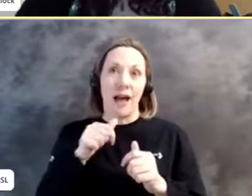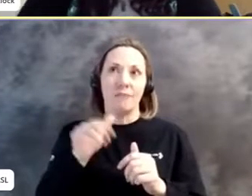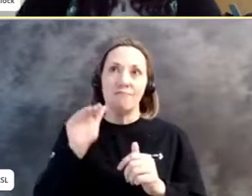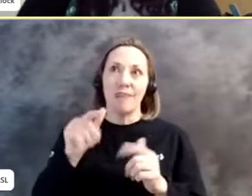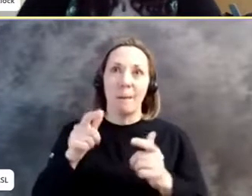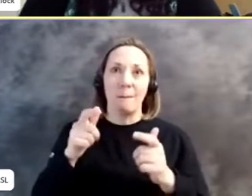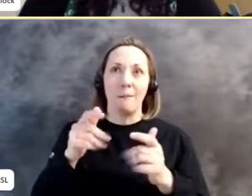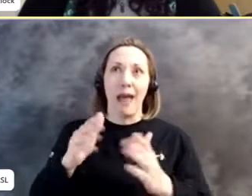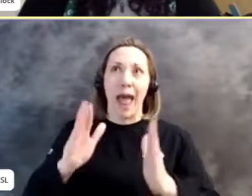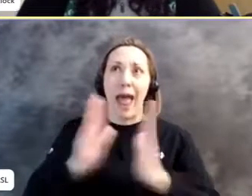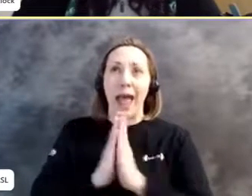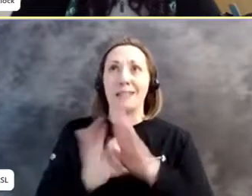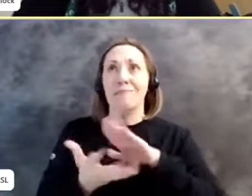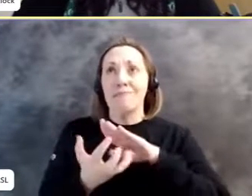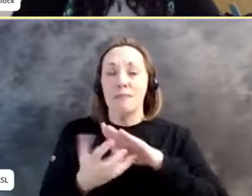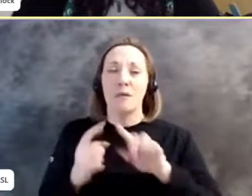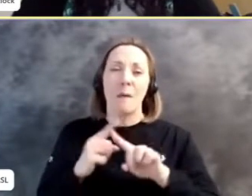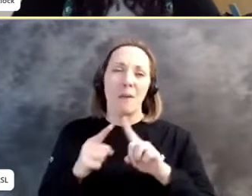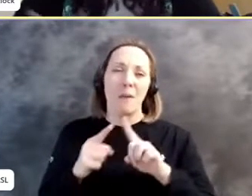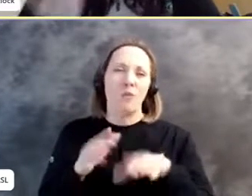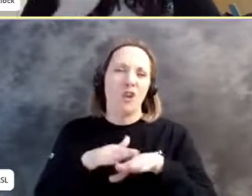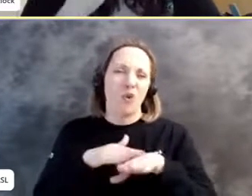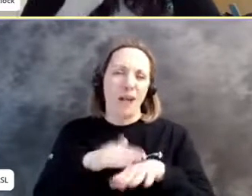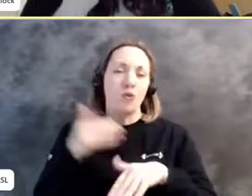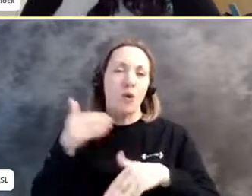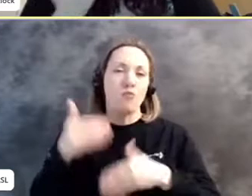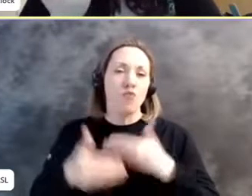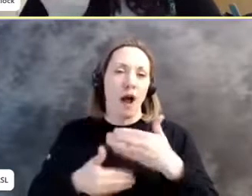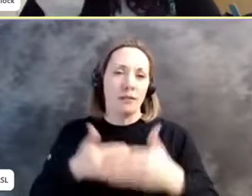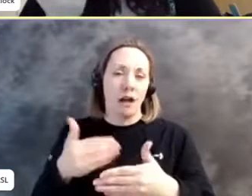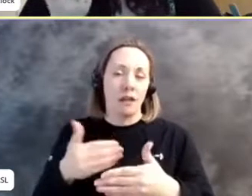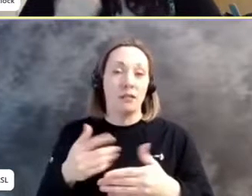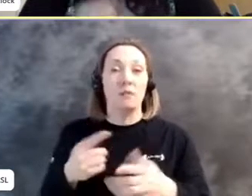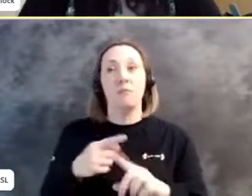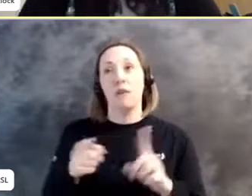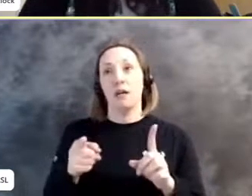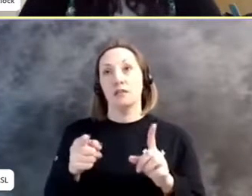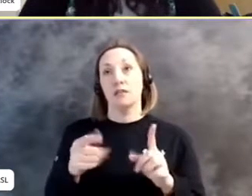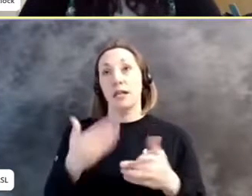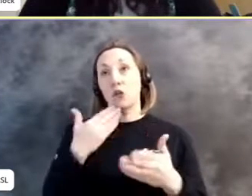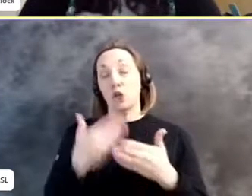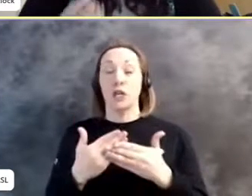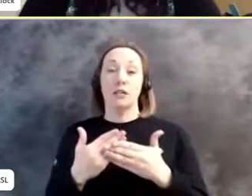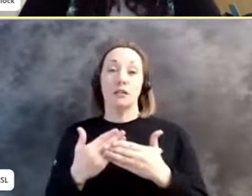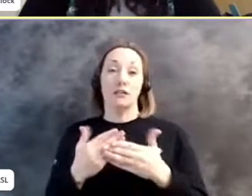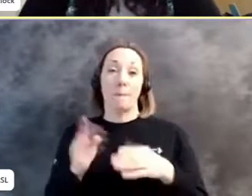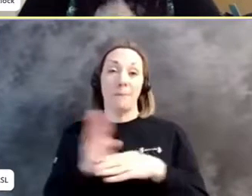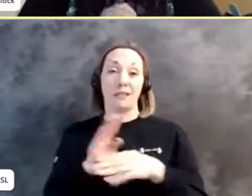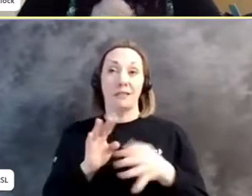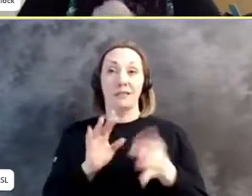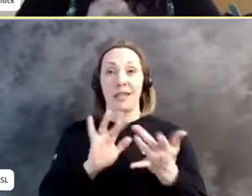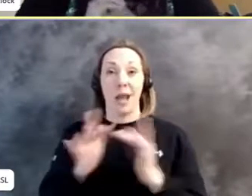accessibility role. So what works well in that case for me is that it wasn't a big ask of the business because